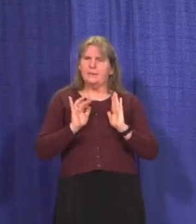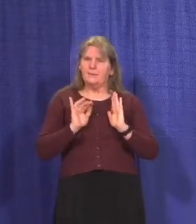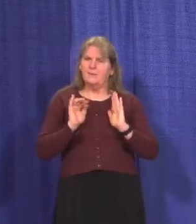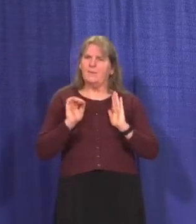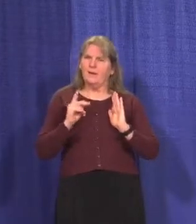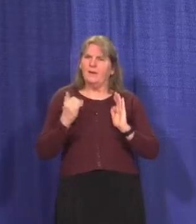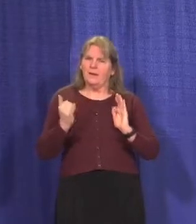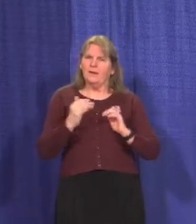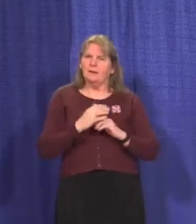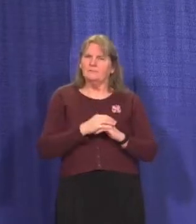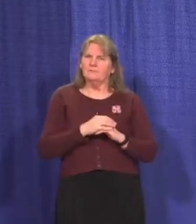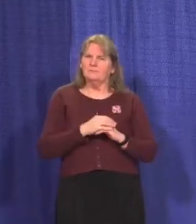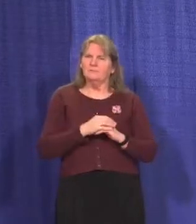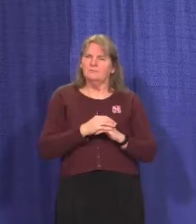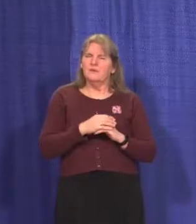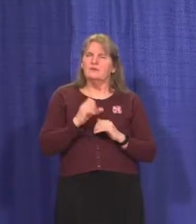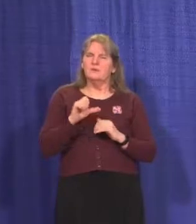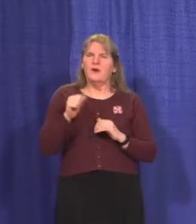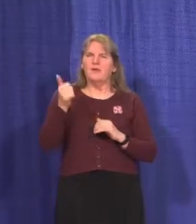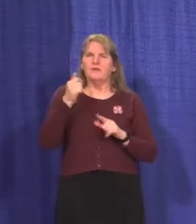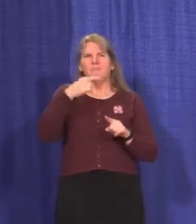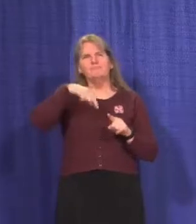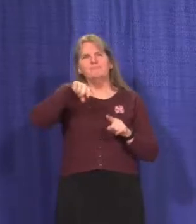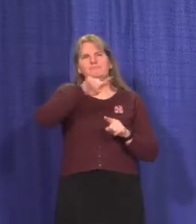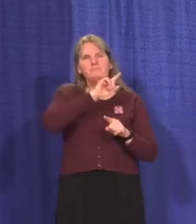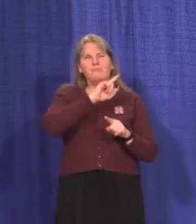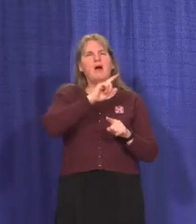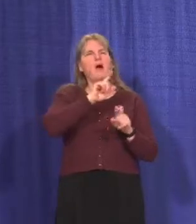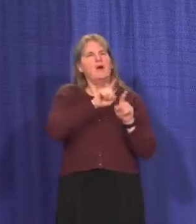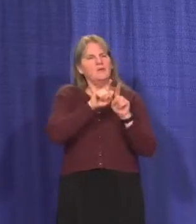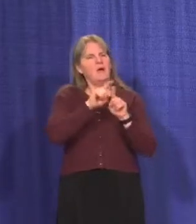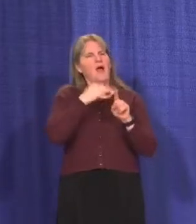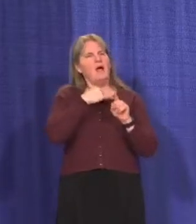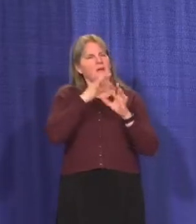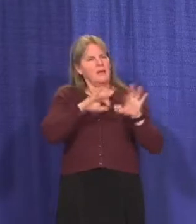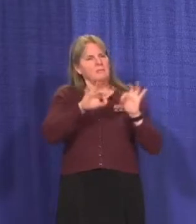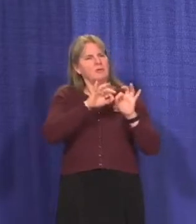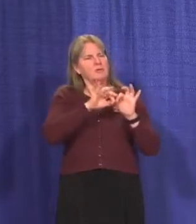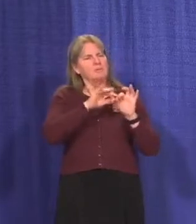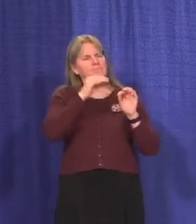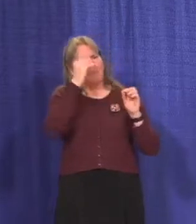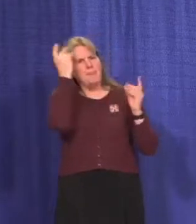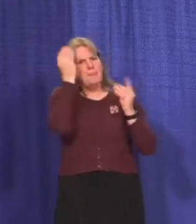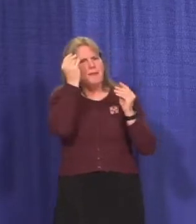have important considerations. I will latch those